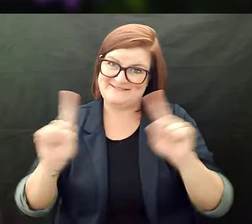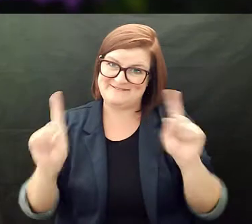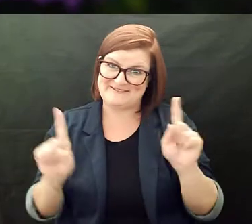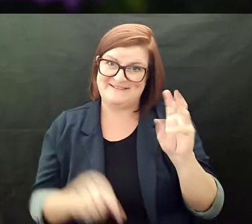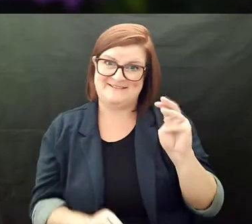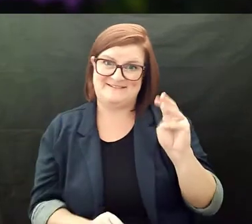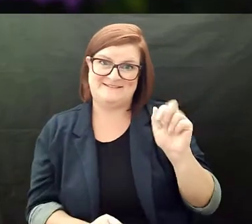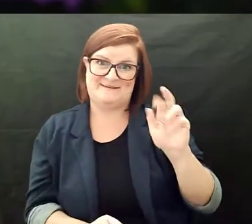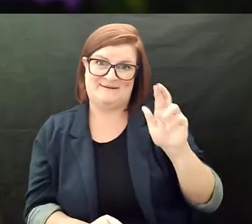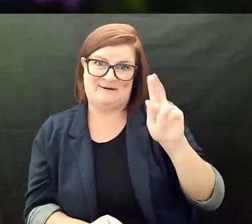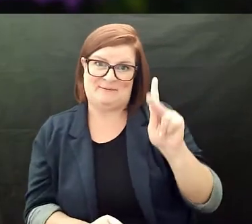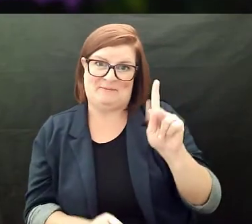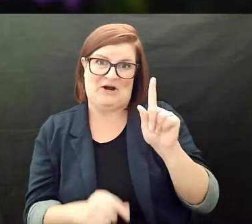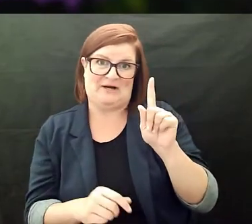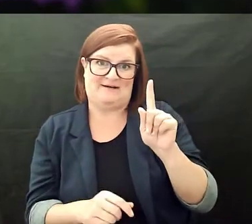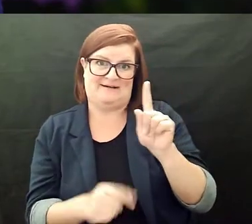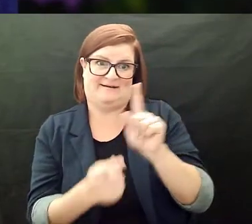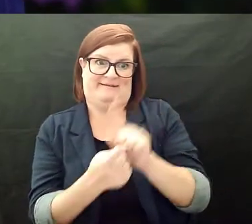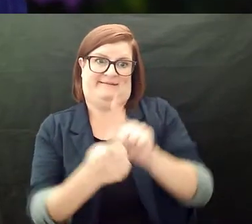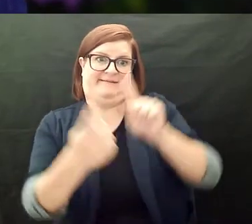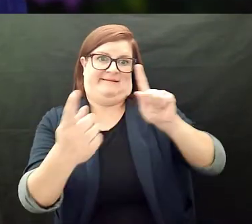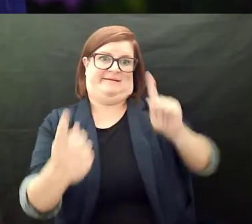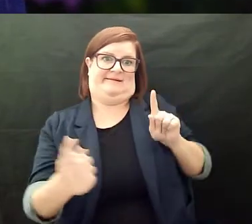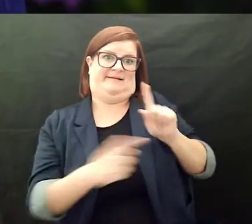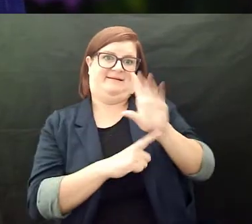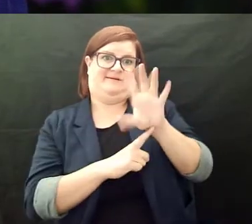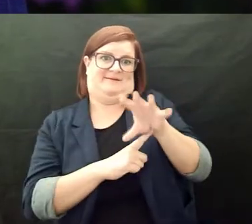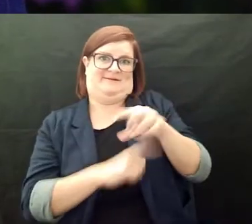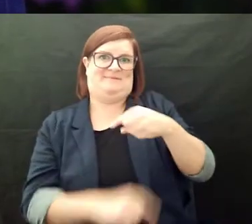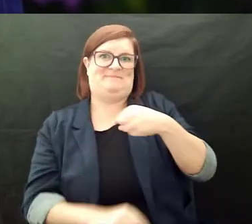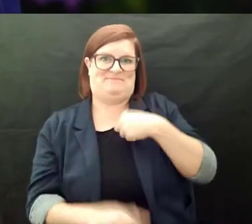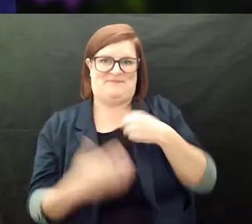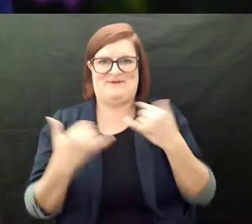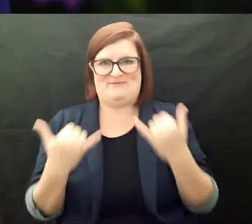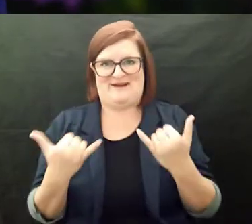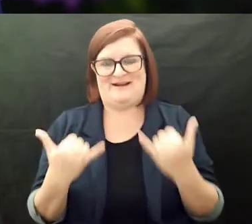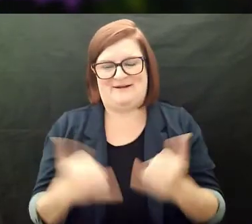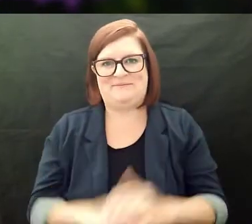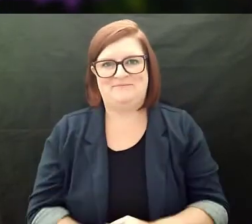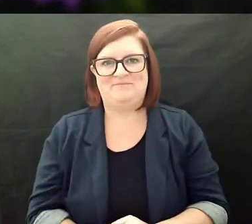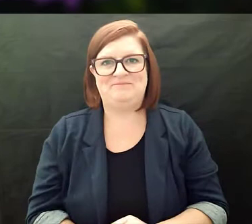Mark is behind the camera and we're staying a healthy distance away.